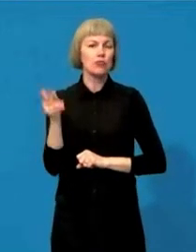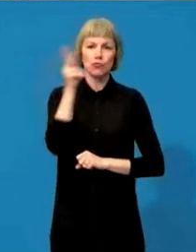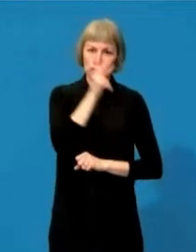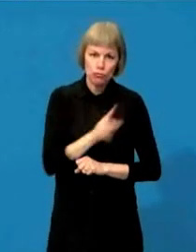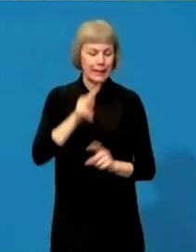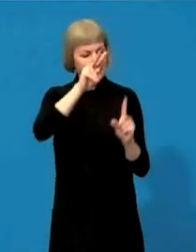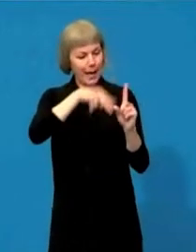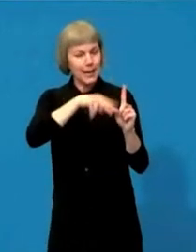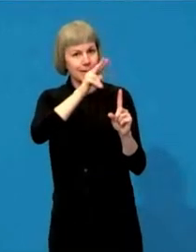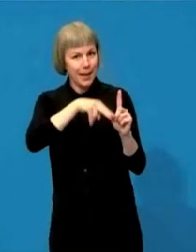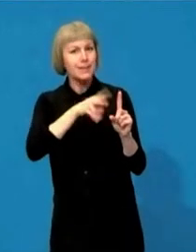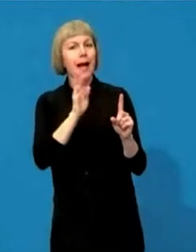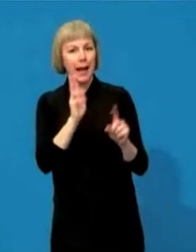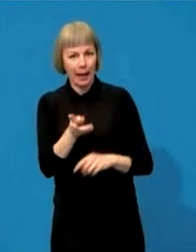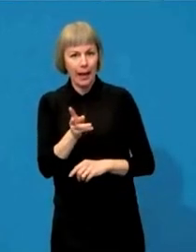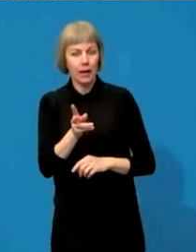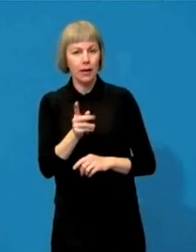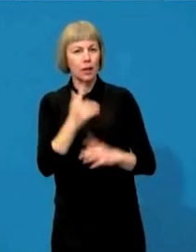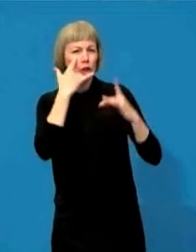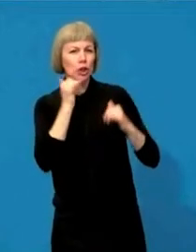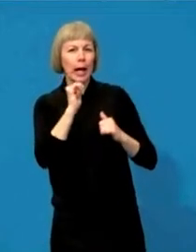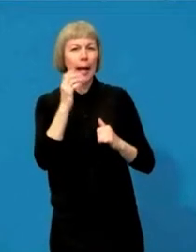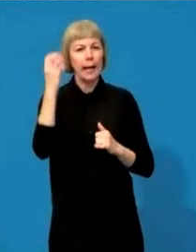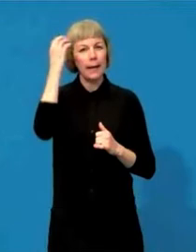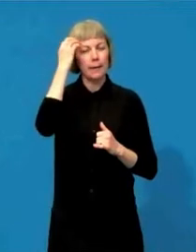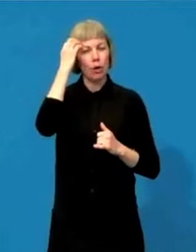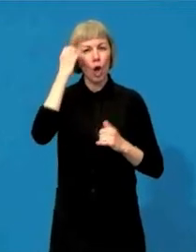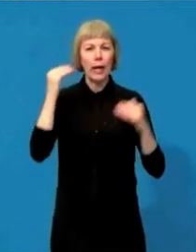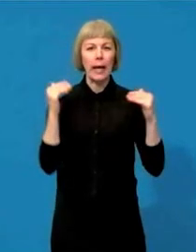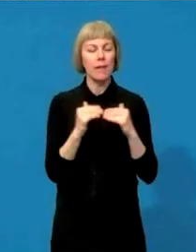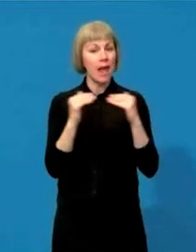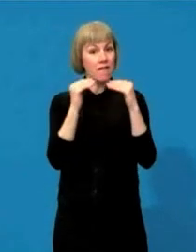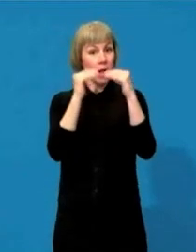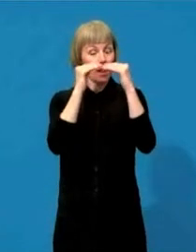his cognitive level, where he was and how he could be able to sit all the different